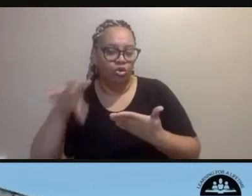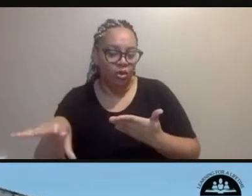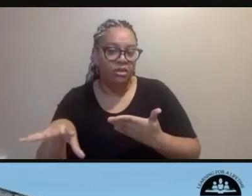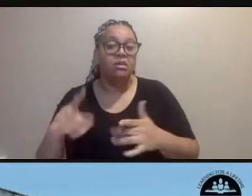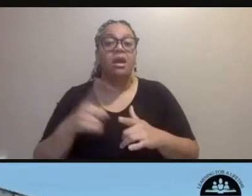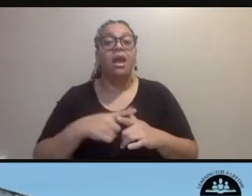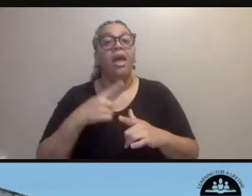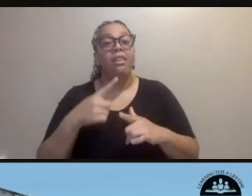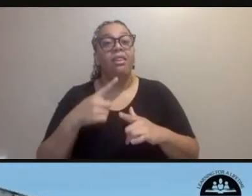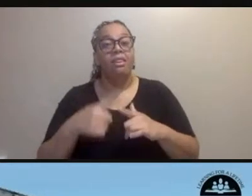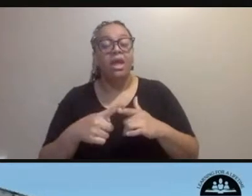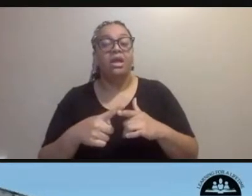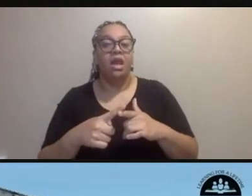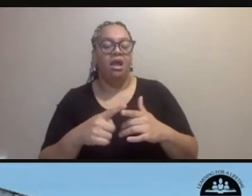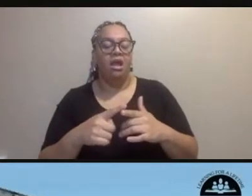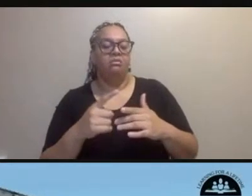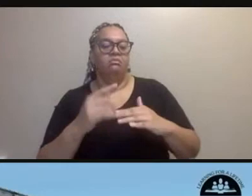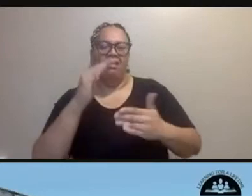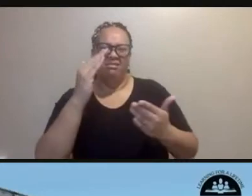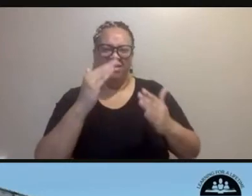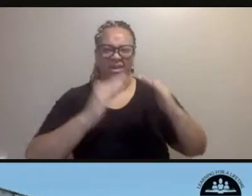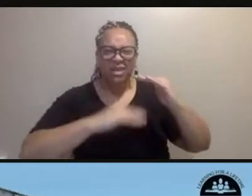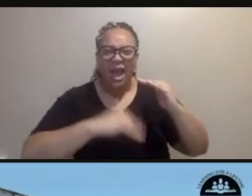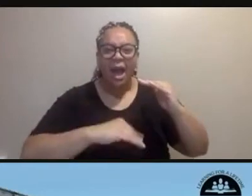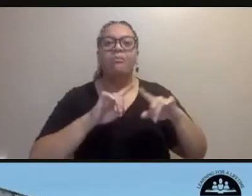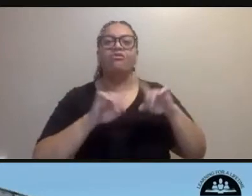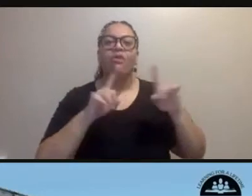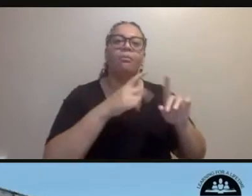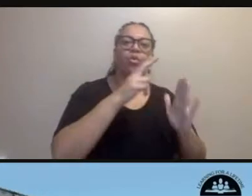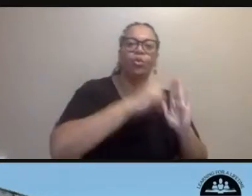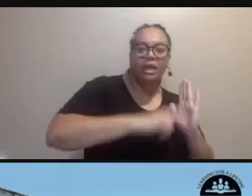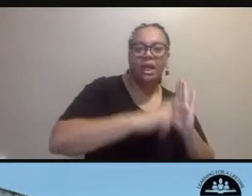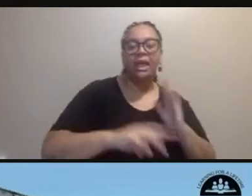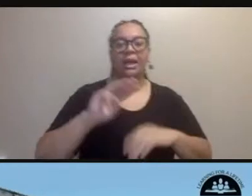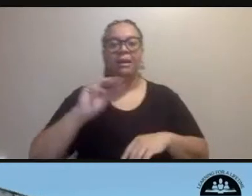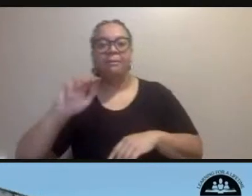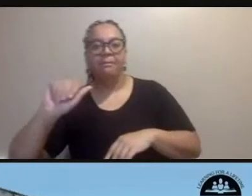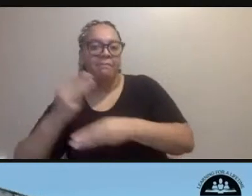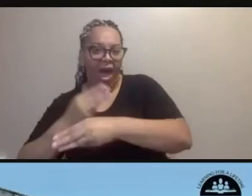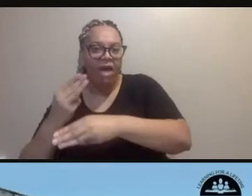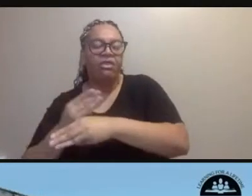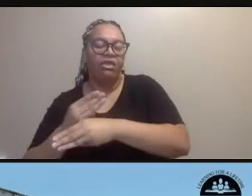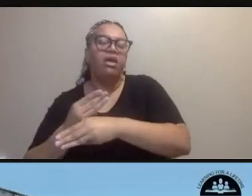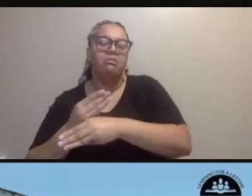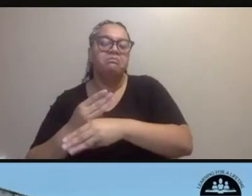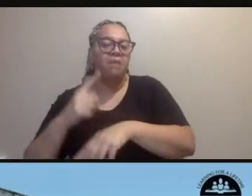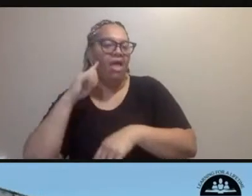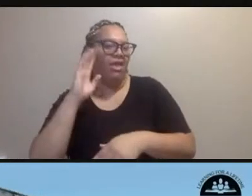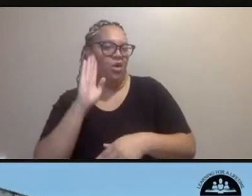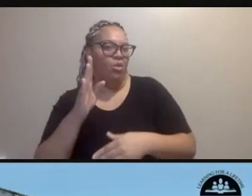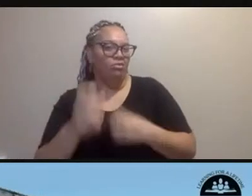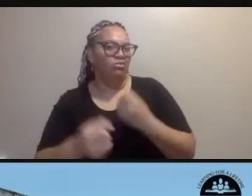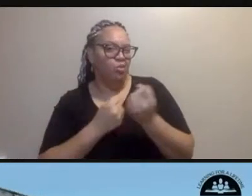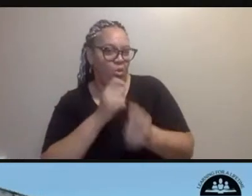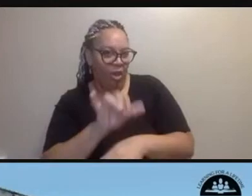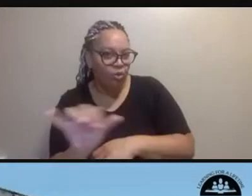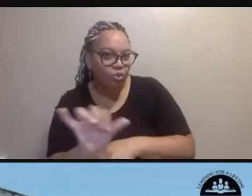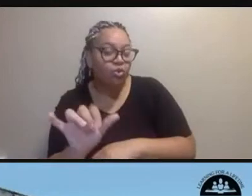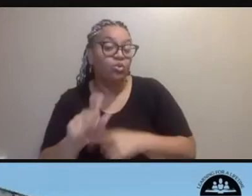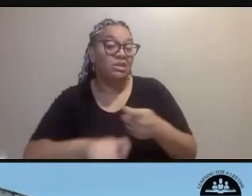THE SCHOOL BUILDINGS.